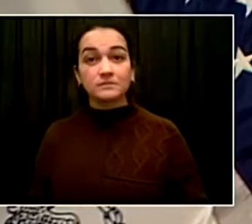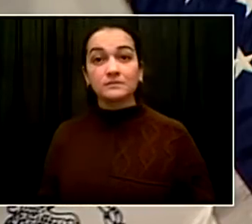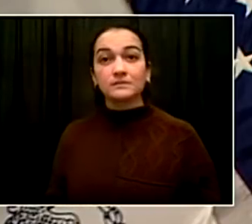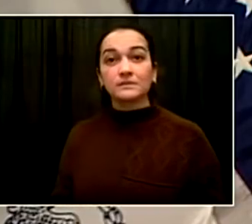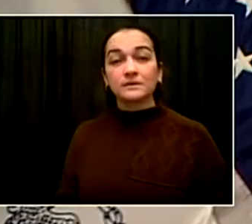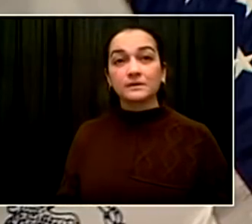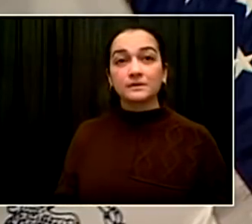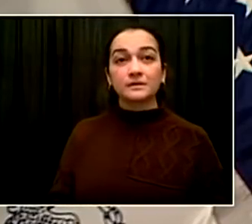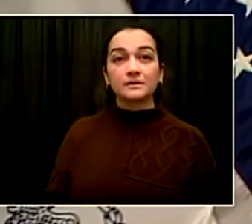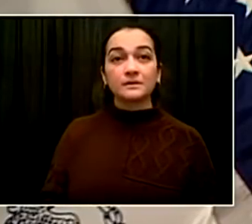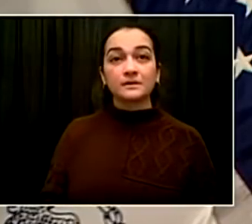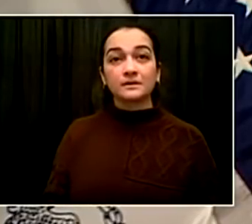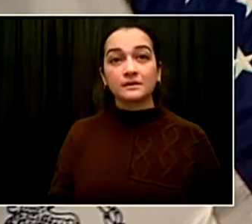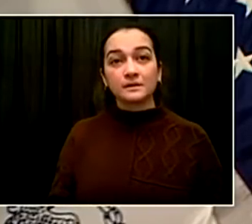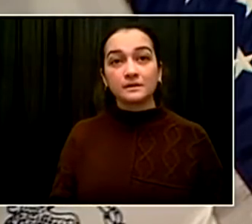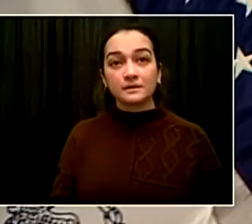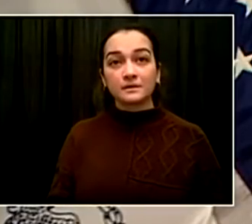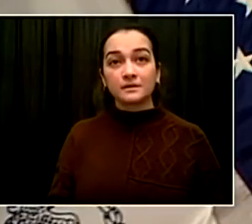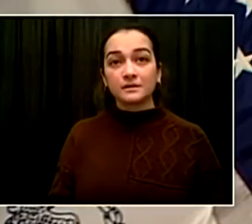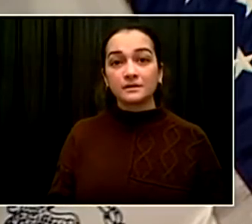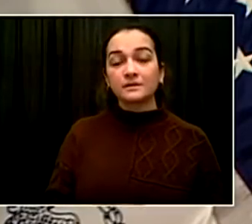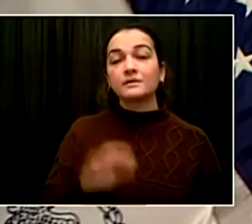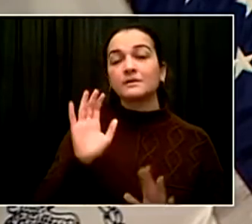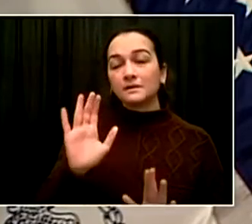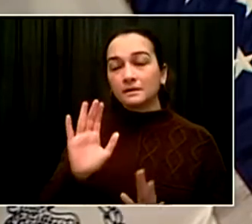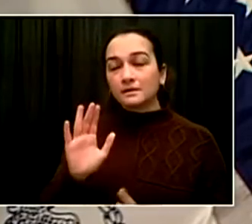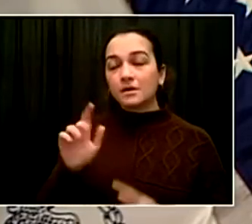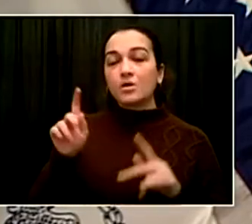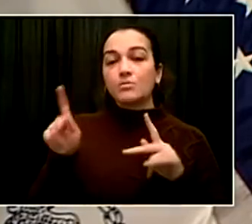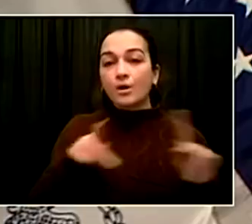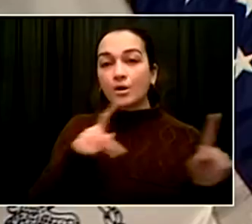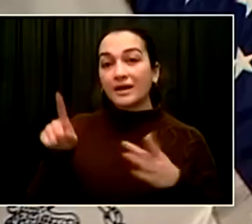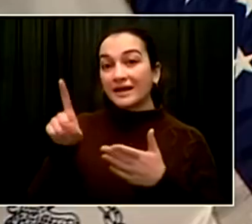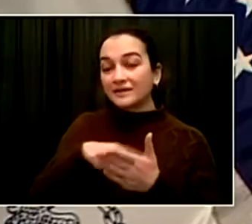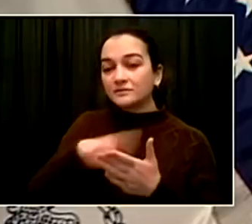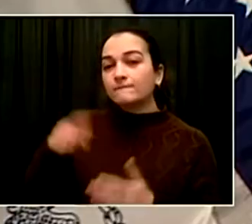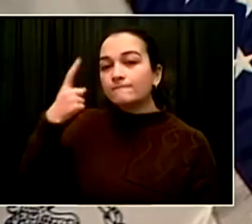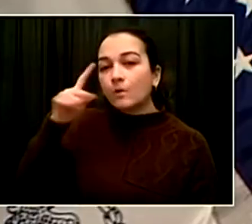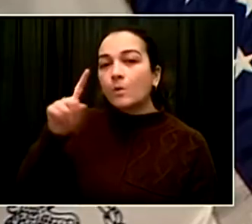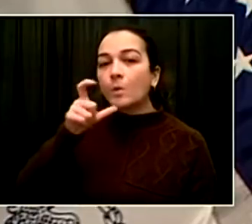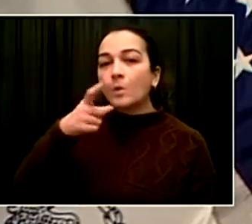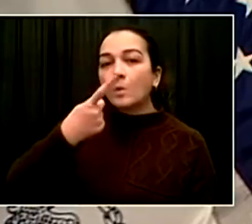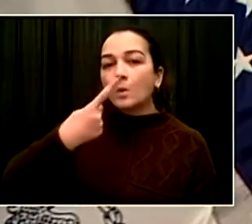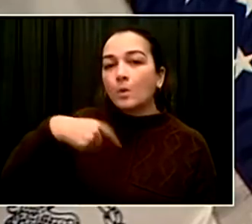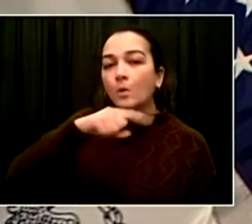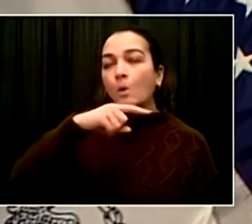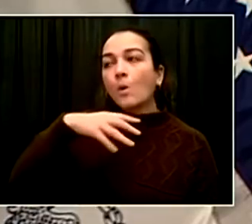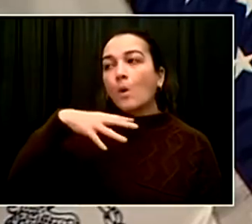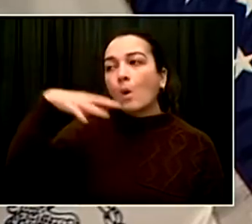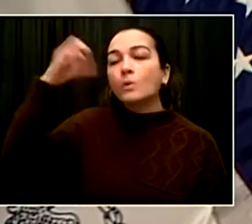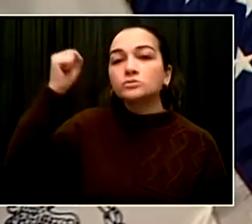THIS AND ANSWERING AN IMPORTANT QUESTION AND FOLKS 65 AND OLDER AND FOLKS WHO HAVE SERIOUS